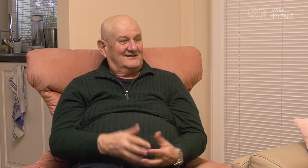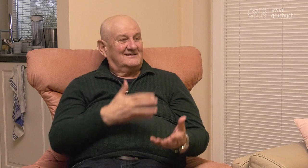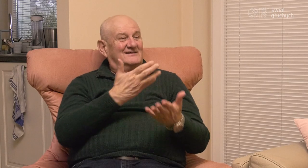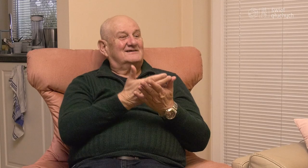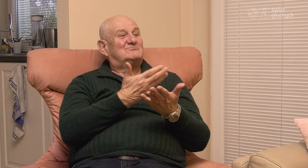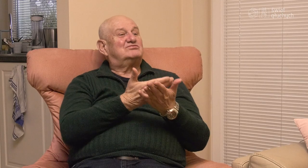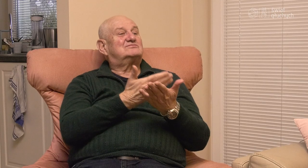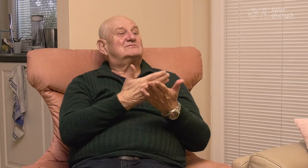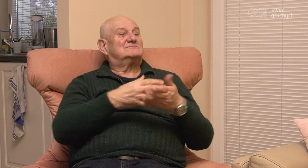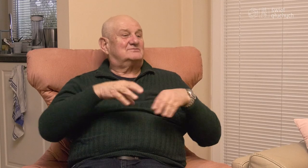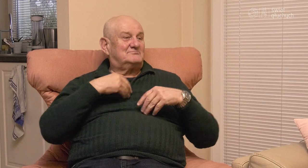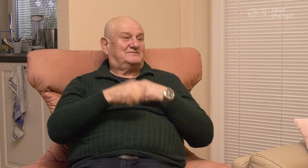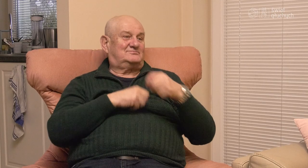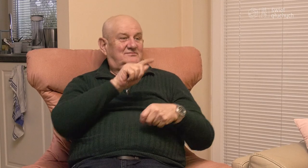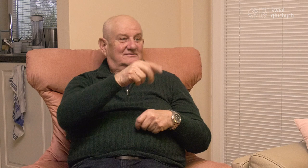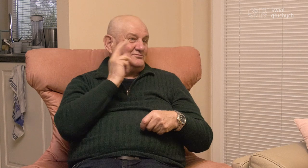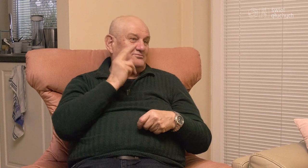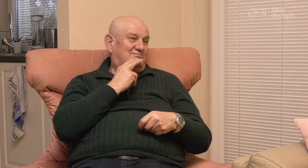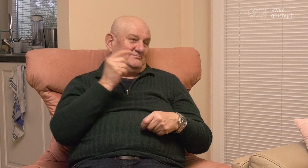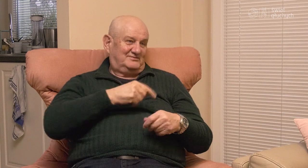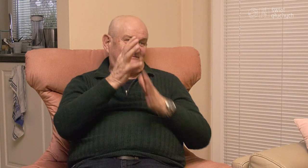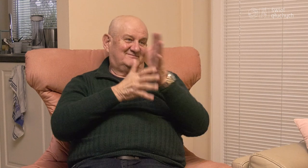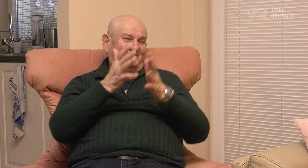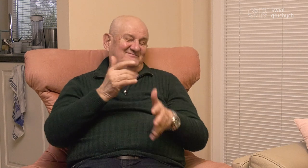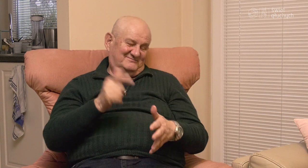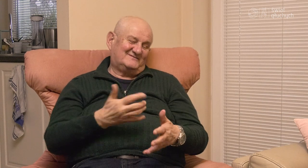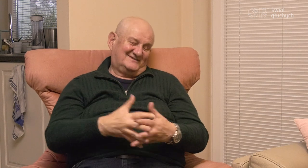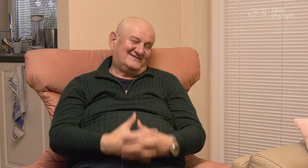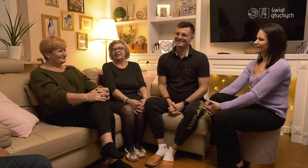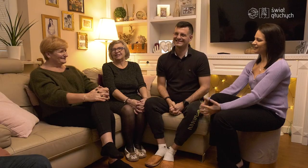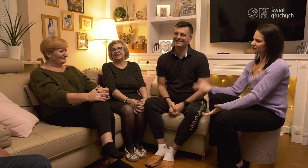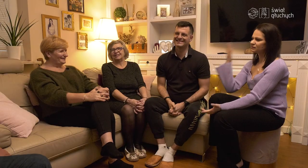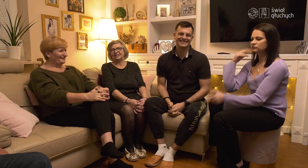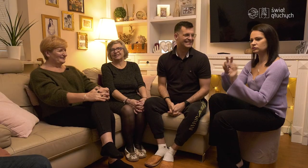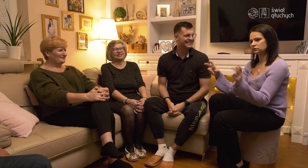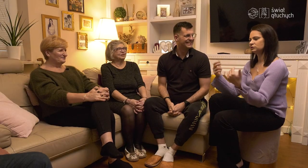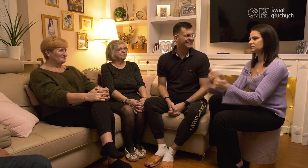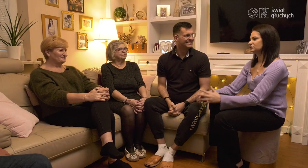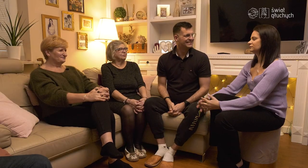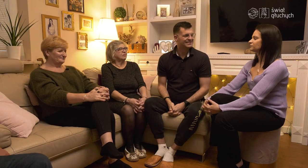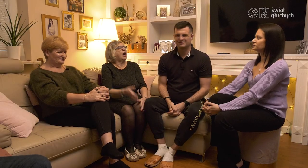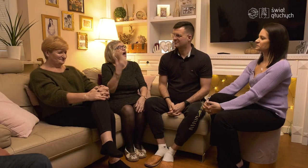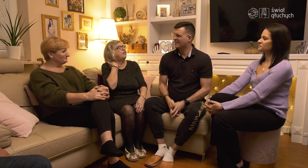[Tadeusz]: That's why when she works with the deaf, she should be able to sign. [Monika]: Yes, it used to be different.